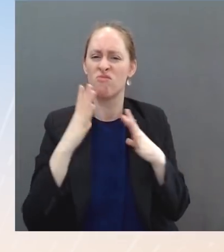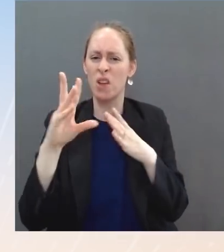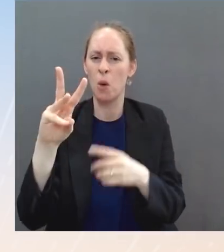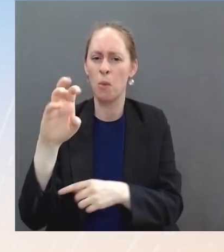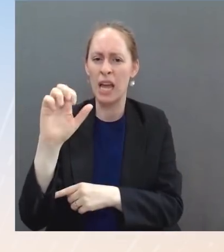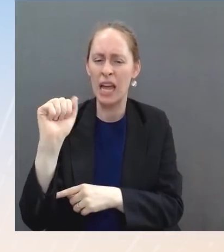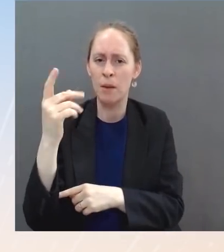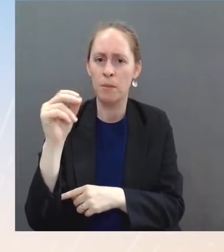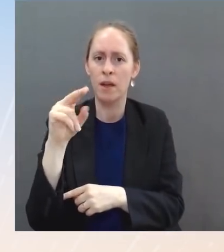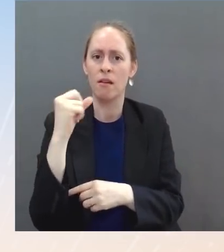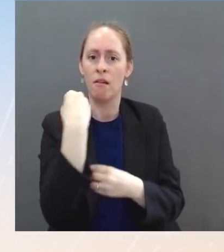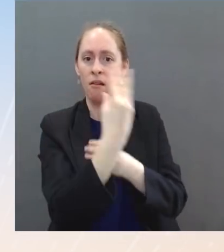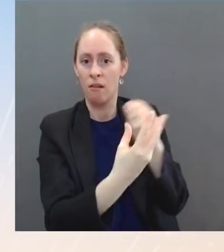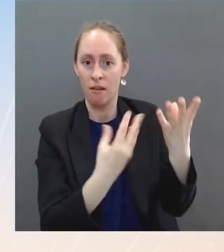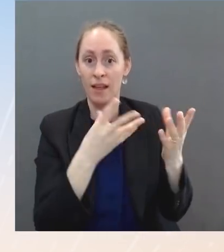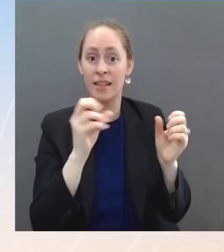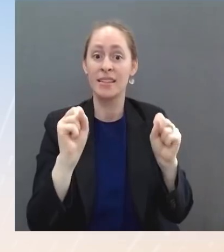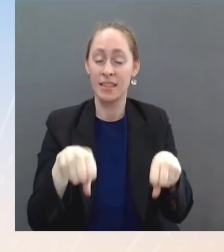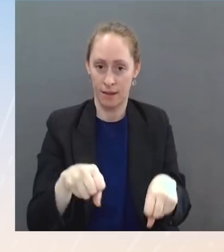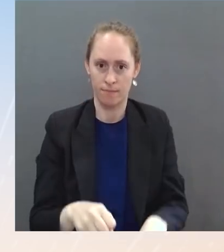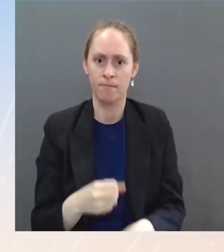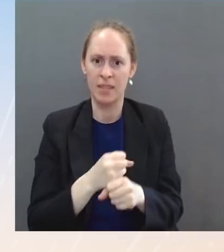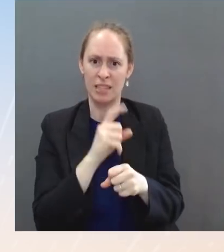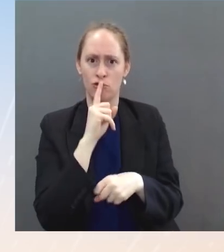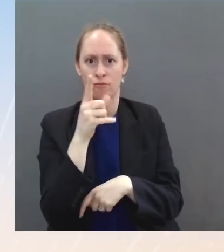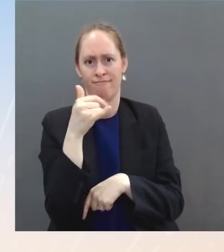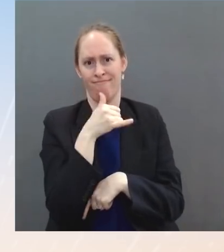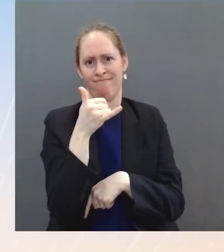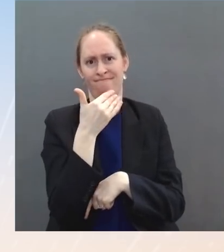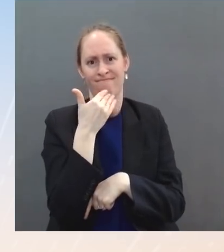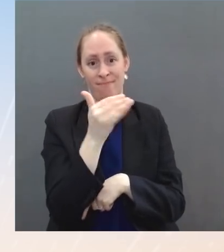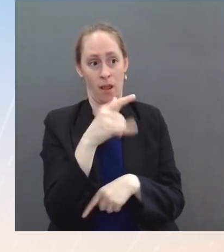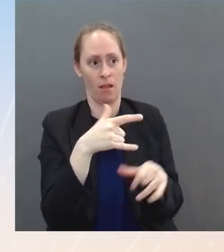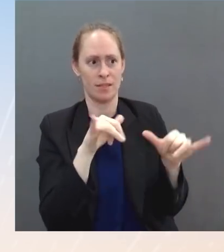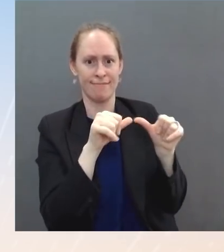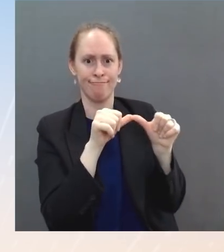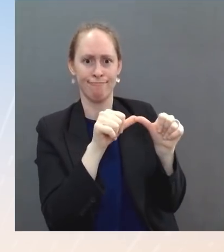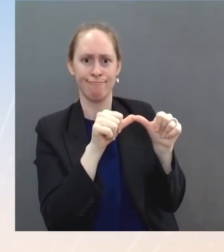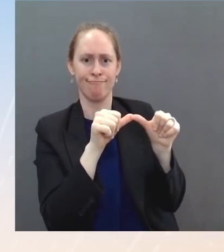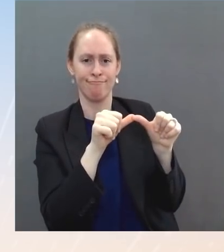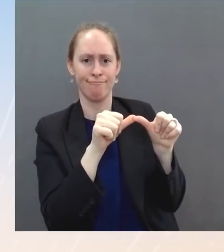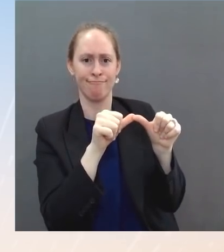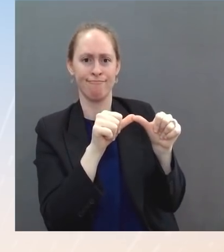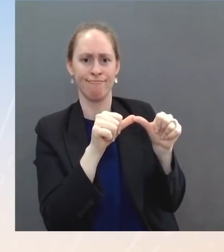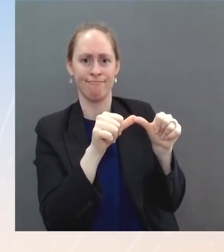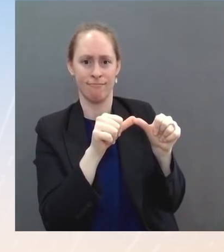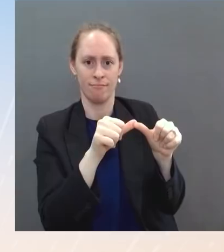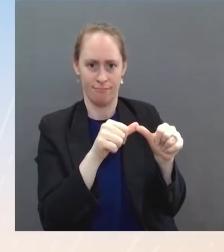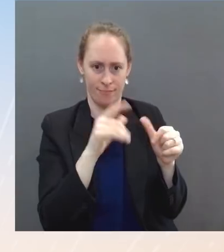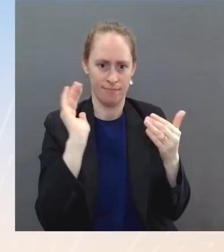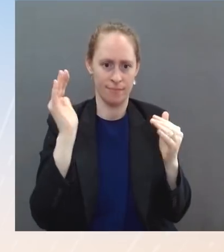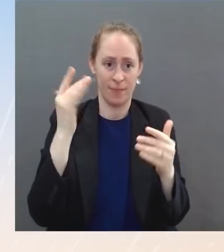and it has been ongoing from well before the terrible images came out this week. Yeah. The Press: Jake, on the International Criminal Court: Is one of the reasons why the U.S. is considering